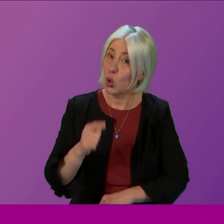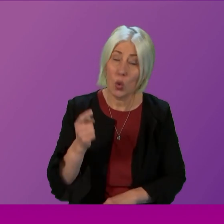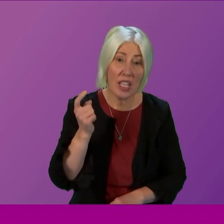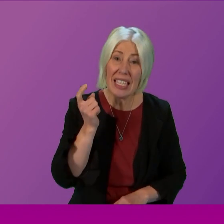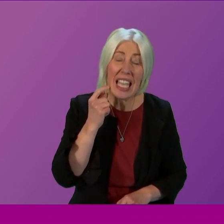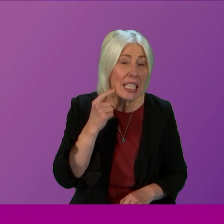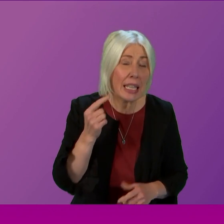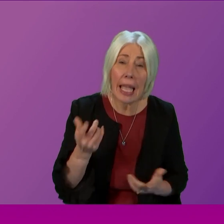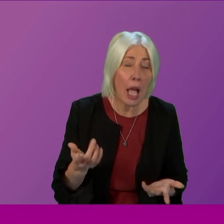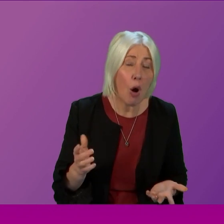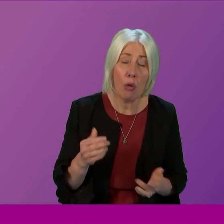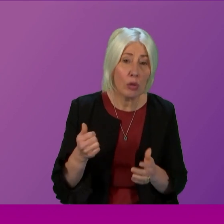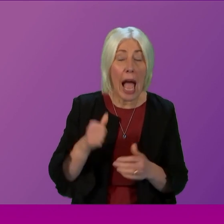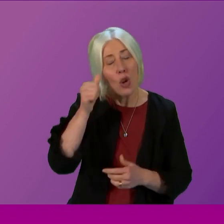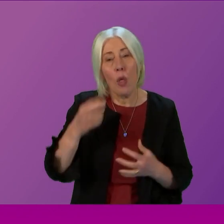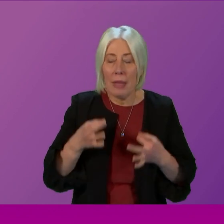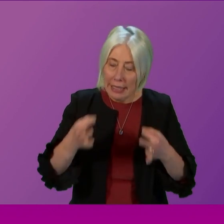I realise that there has been some delay in getting to this point.